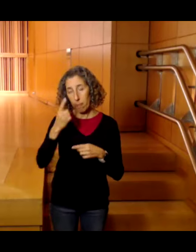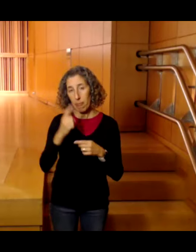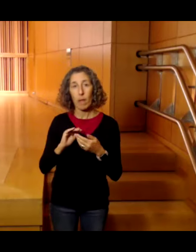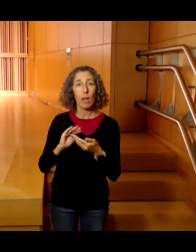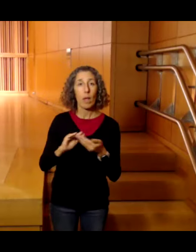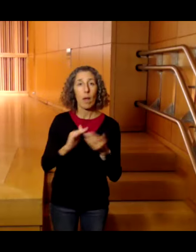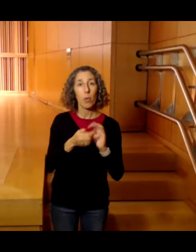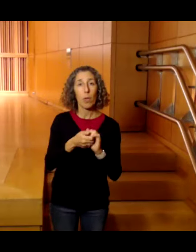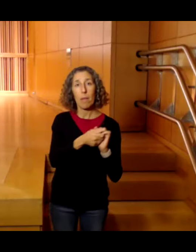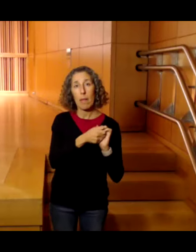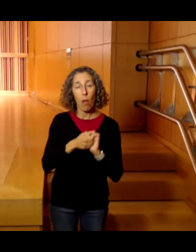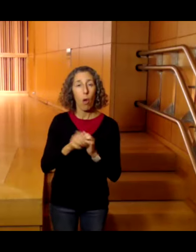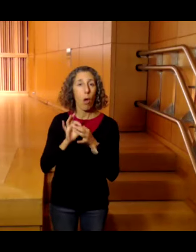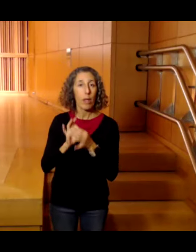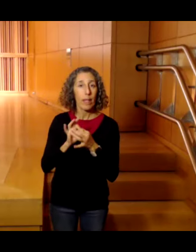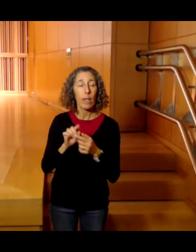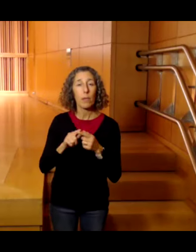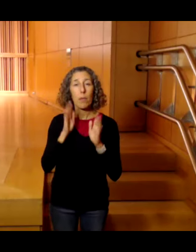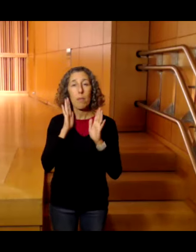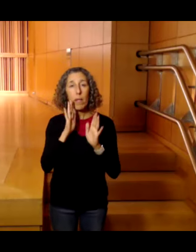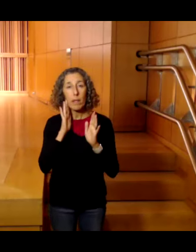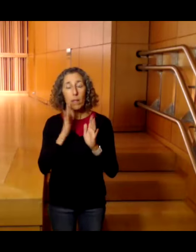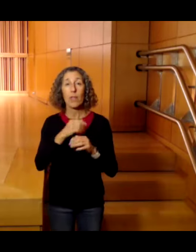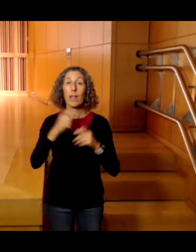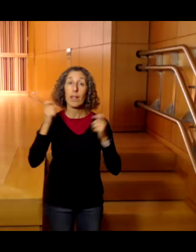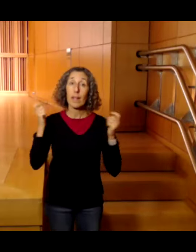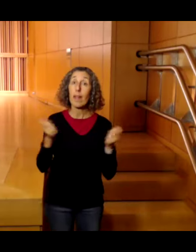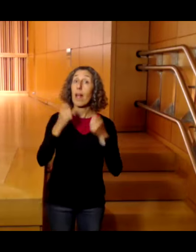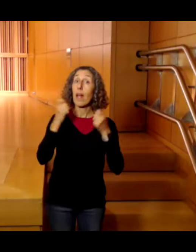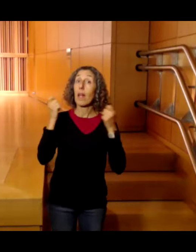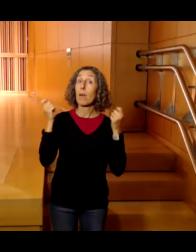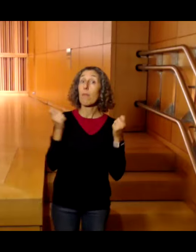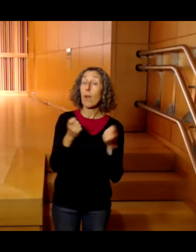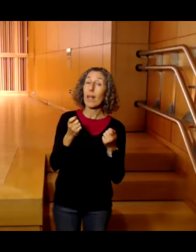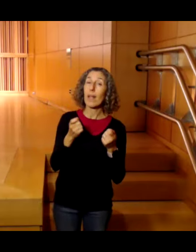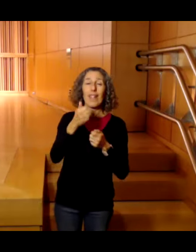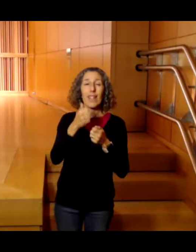by paying attention to, and perhaps even celebrating, the fissures, ruptures, splits.